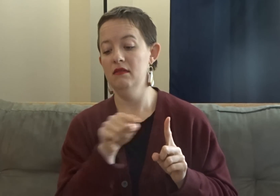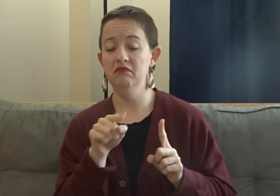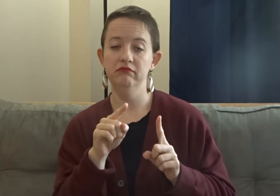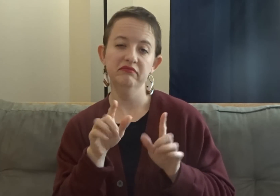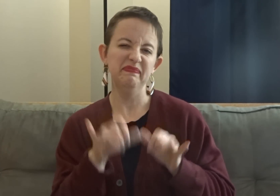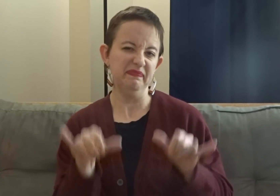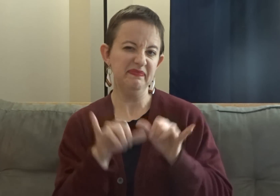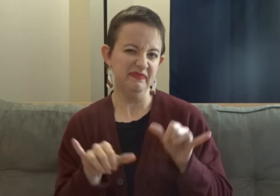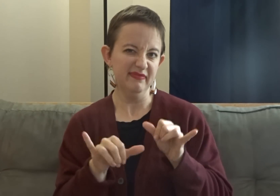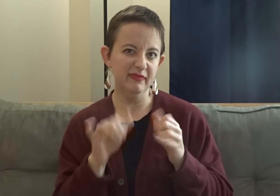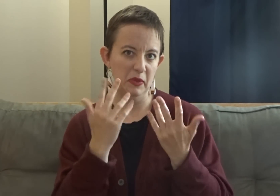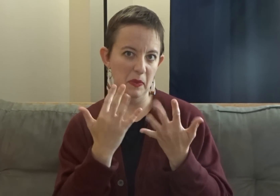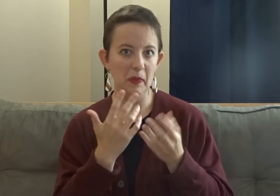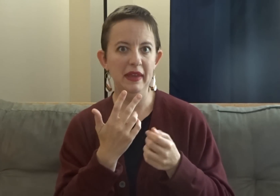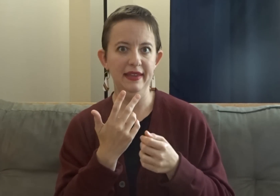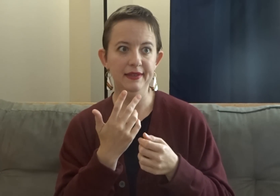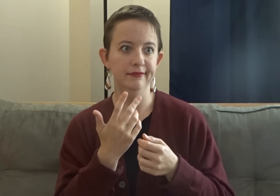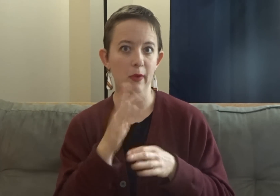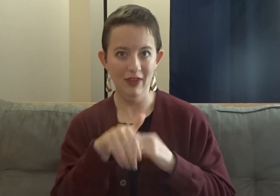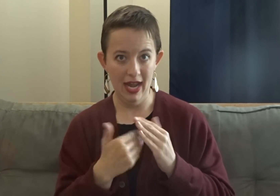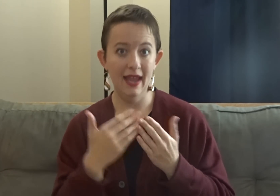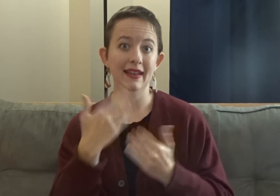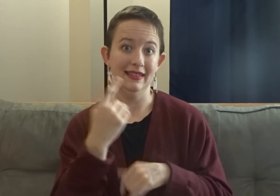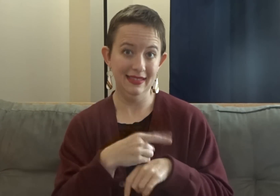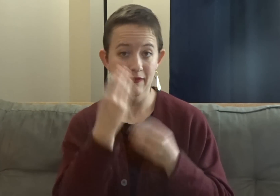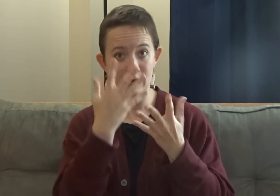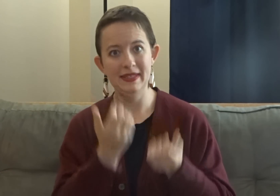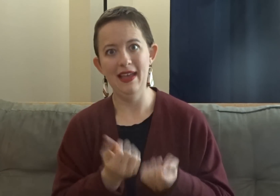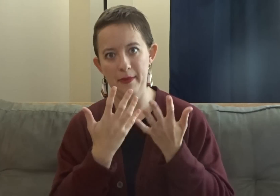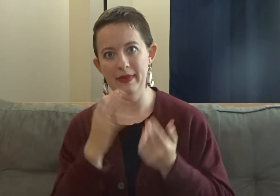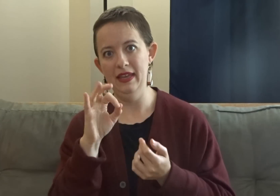Then typically, you know the standard, you wait overnight.